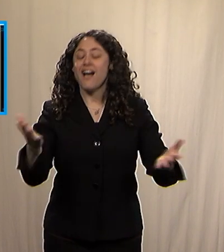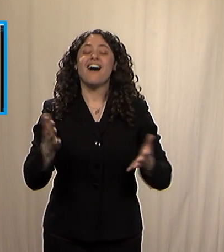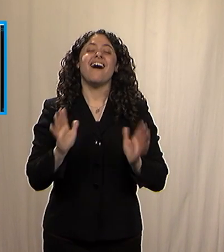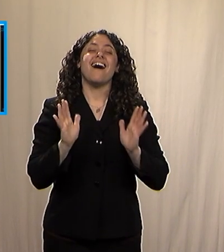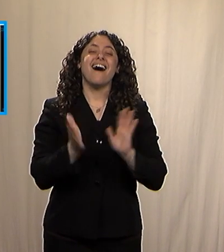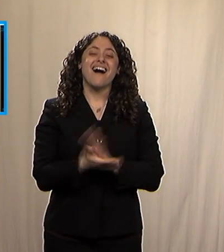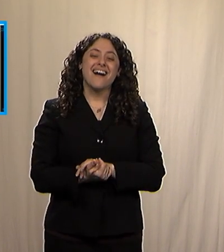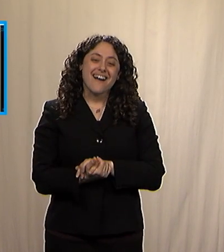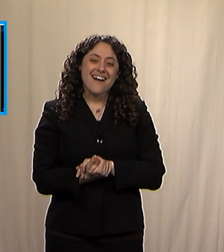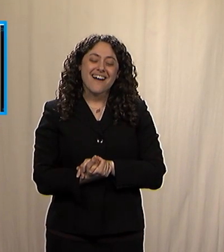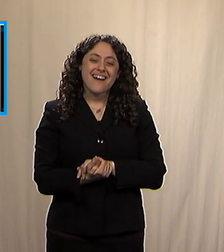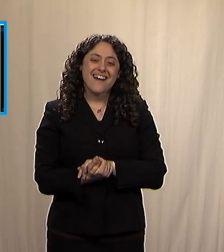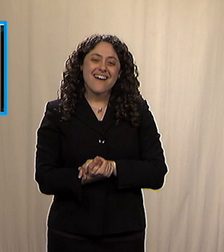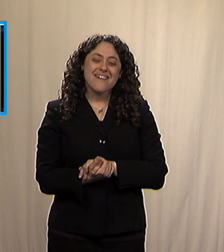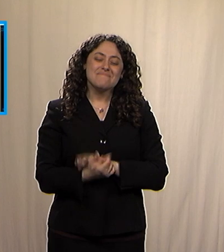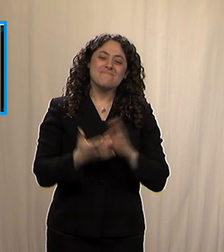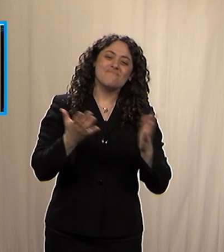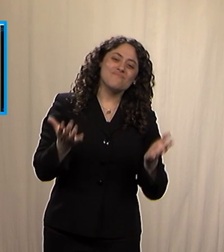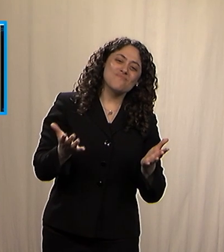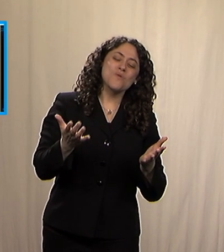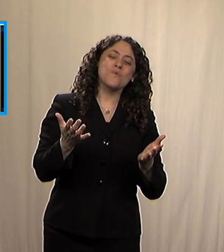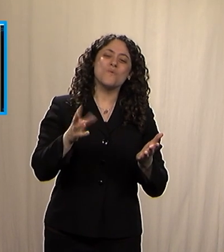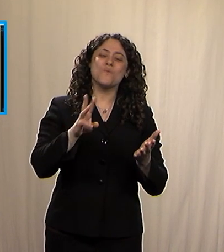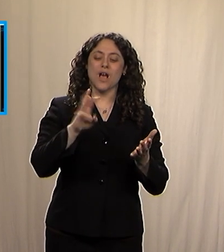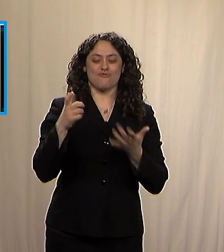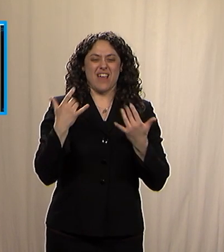Well, we're currently working with Bloomsbury.